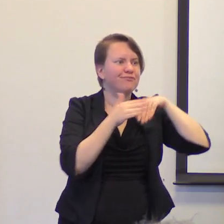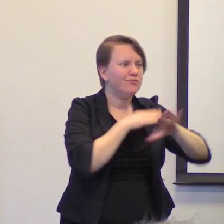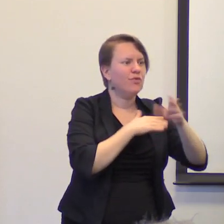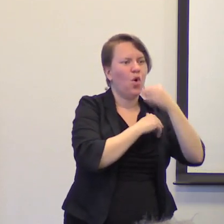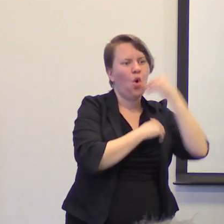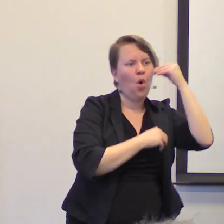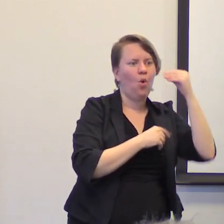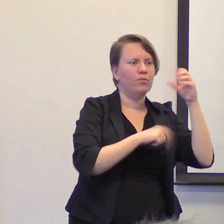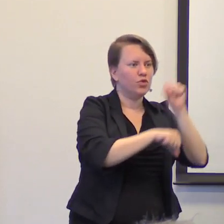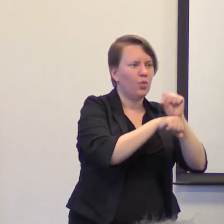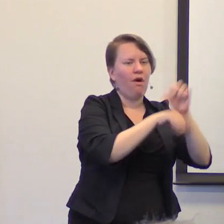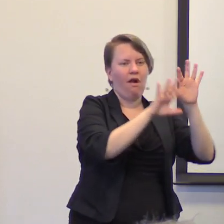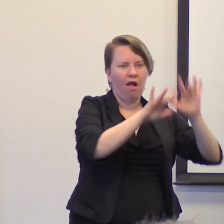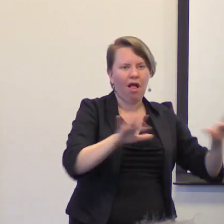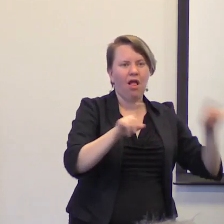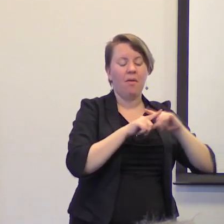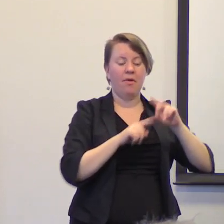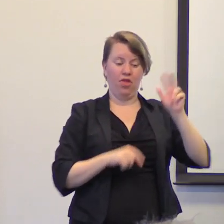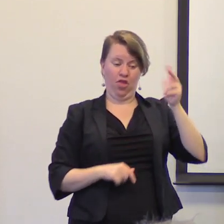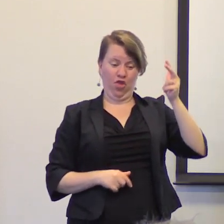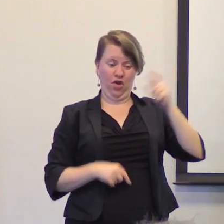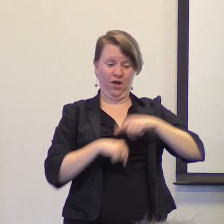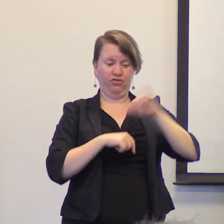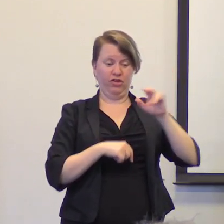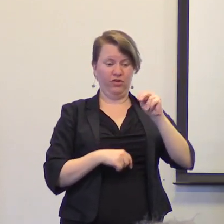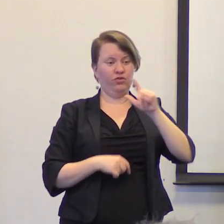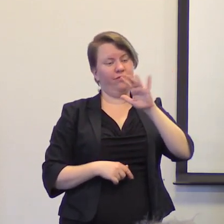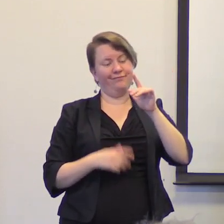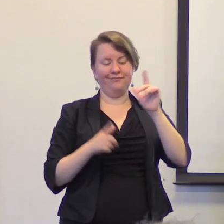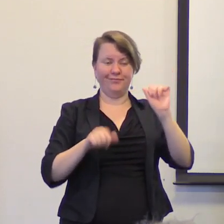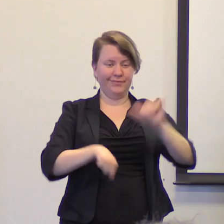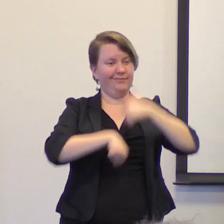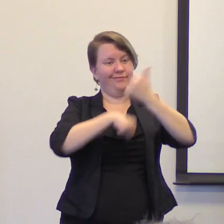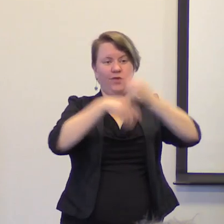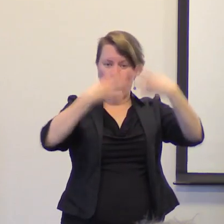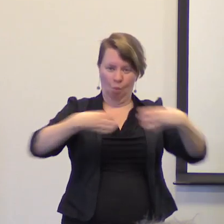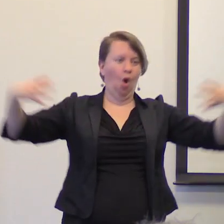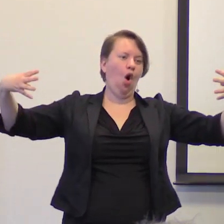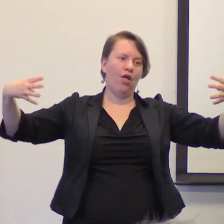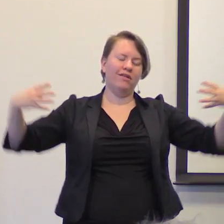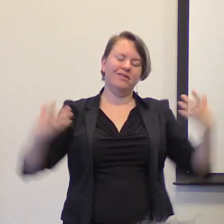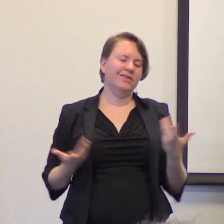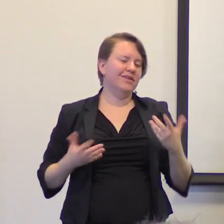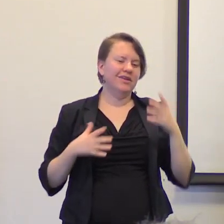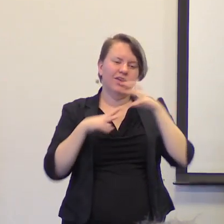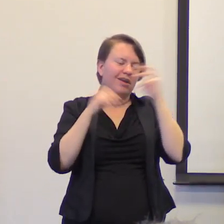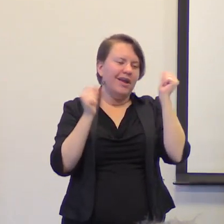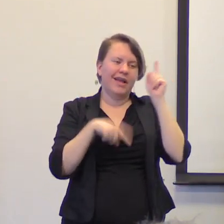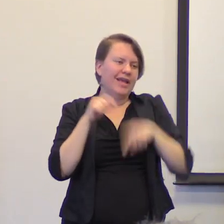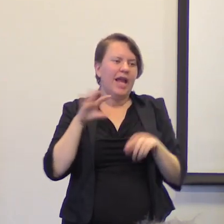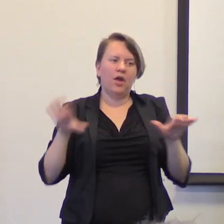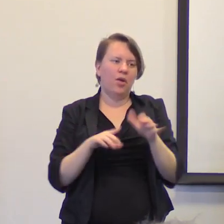But the third one, of January 25, was let's build a great big wall. Well, President Trump can't build a great big wall by himself because he needs the budget